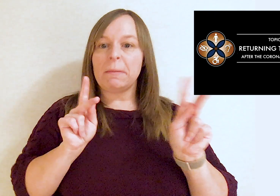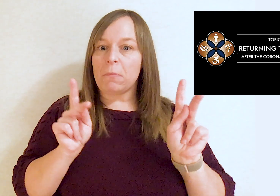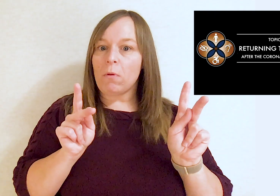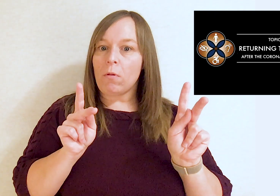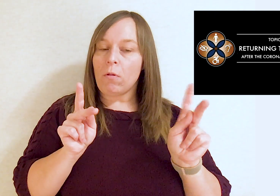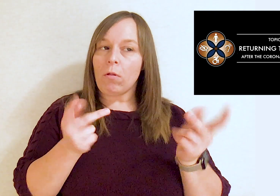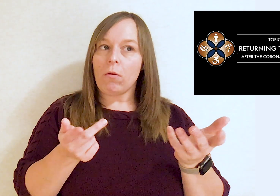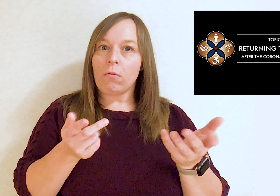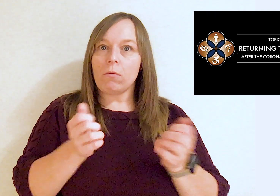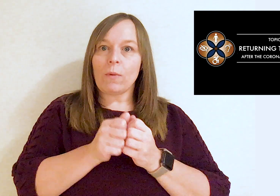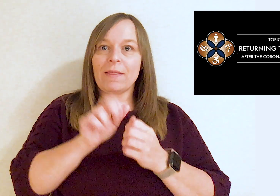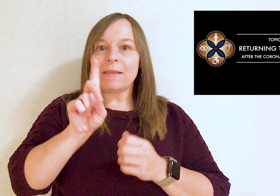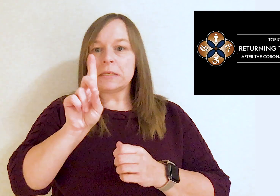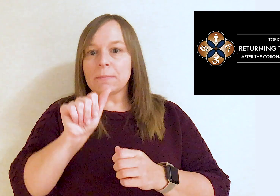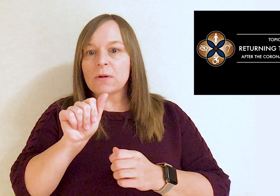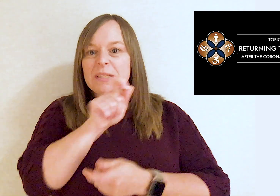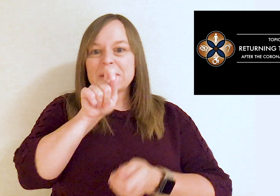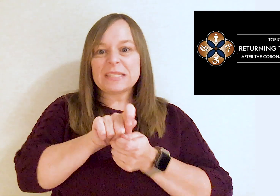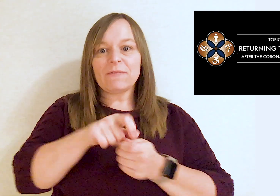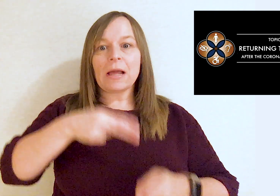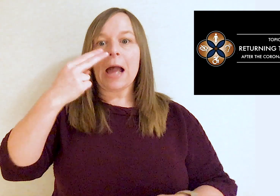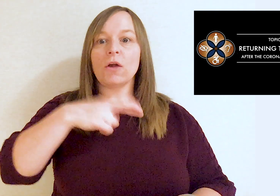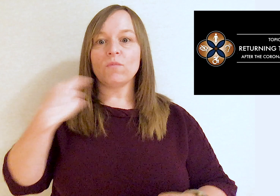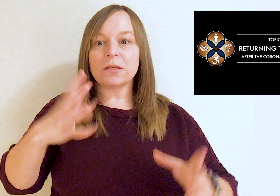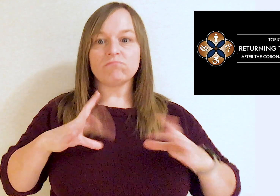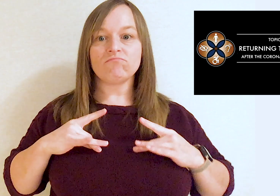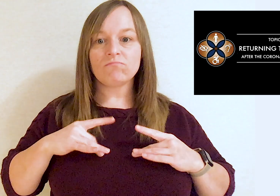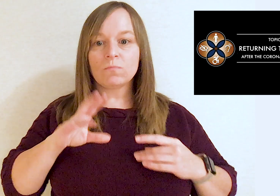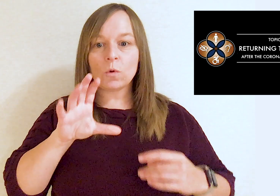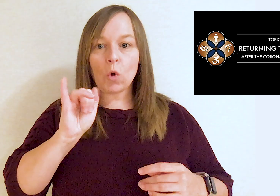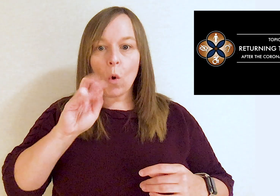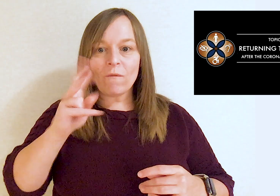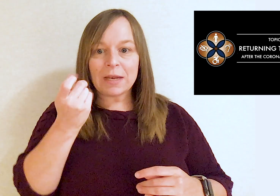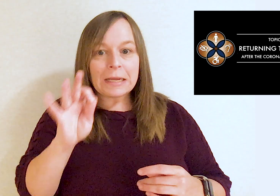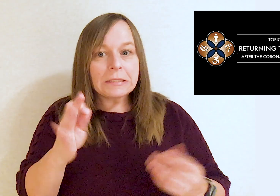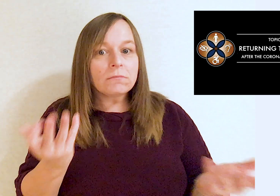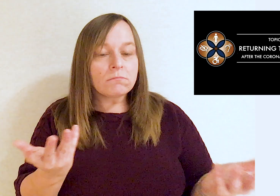whose disabilities make them particularly vulnerable to the impacts of COVID-19.